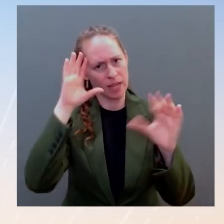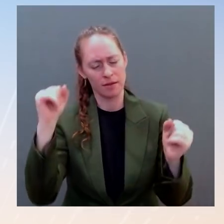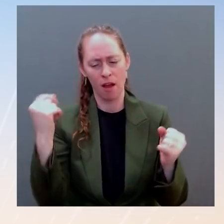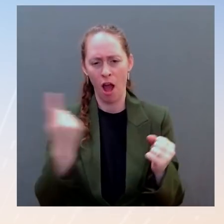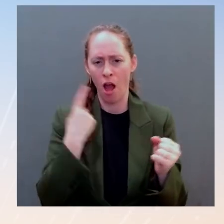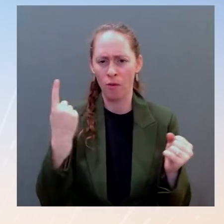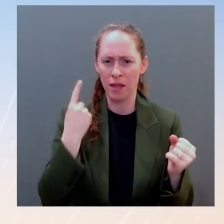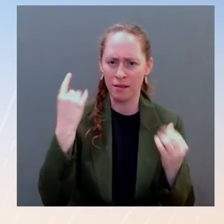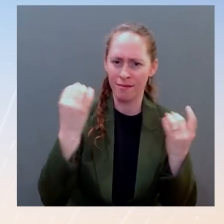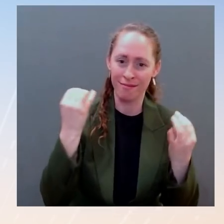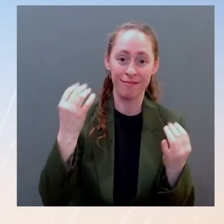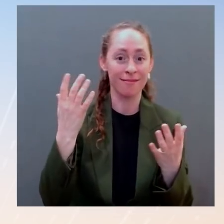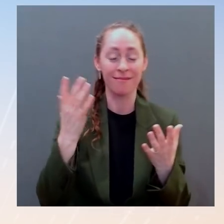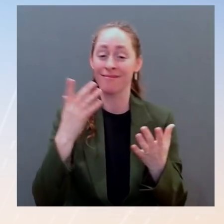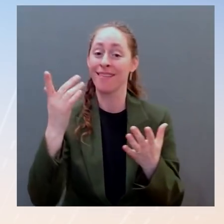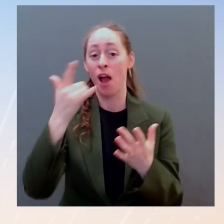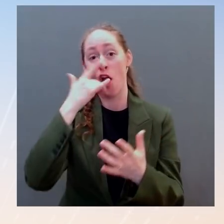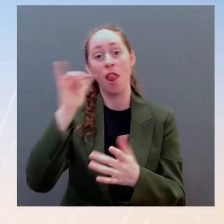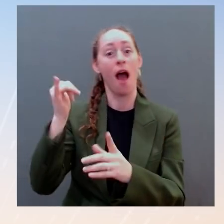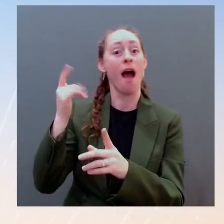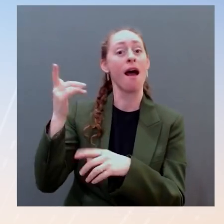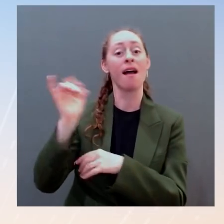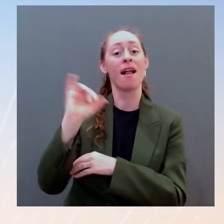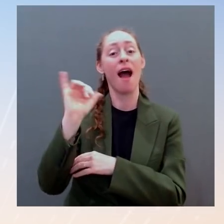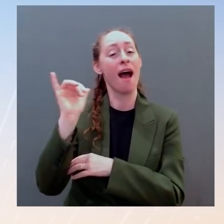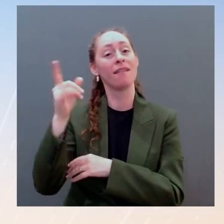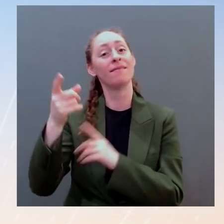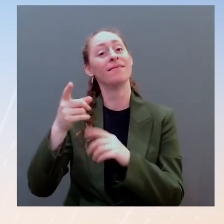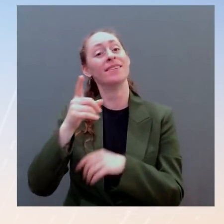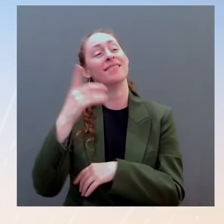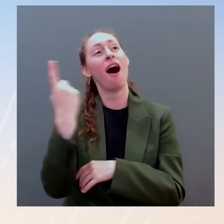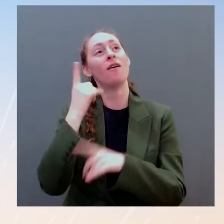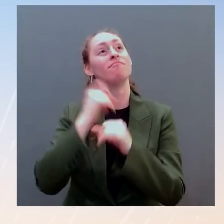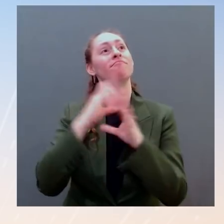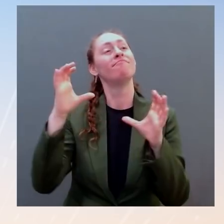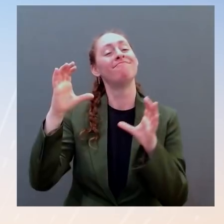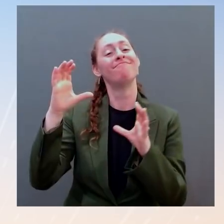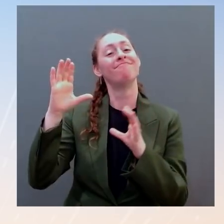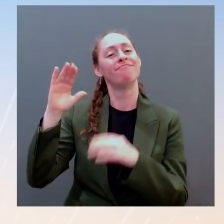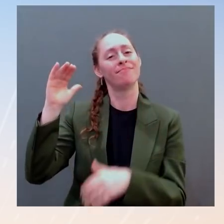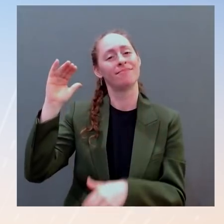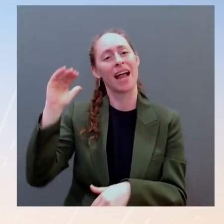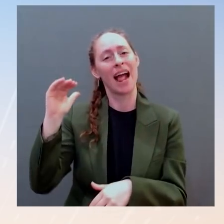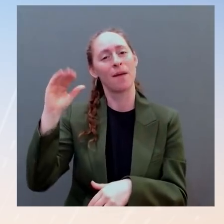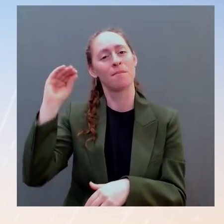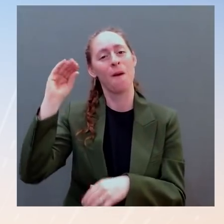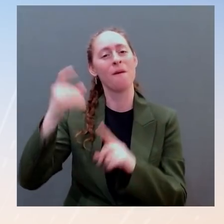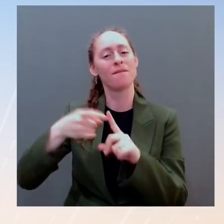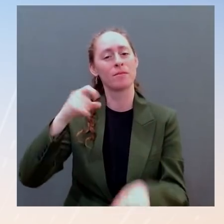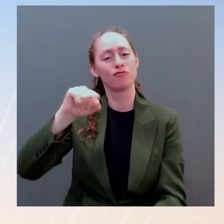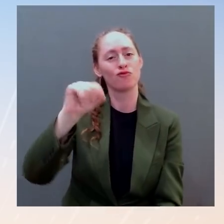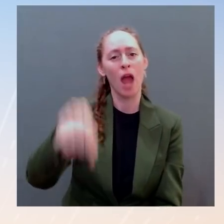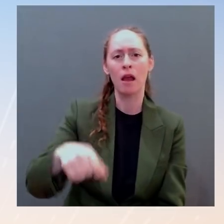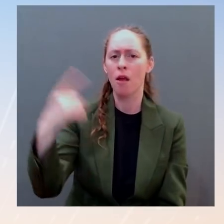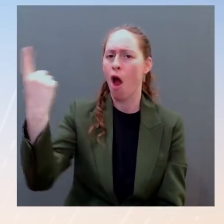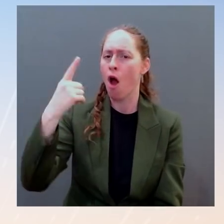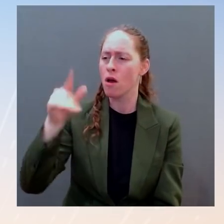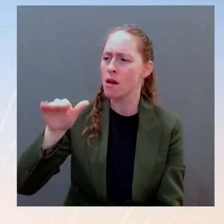in meetings what the impacts of rising food costs or gasoline costs or other issues are. He does request and receive